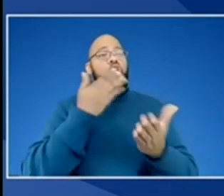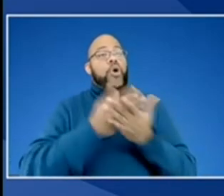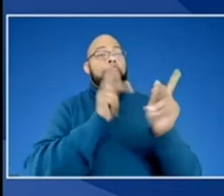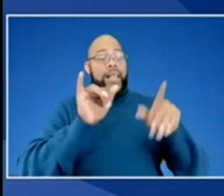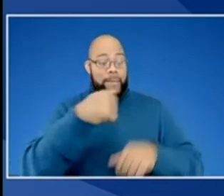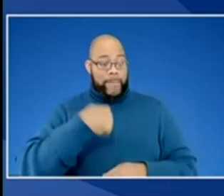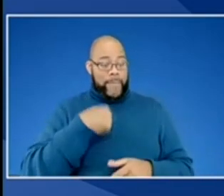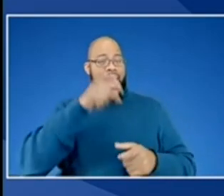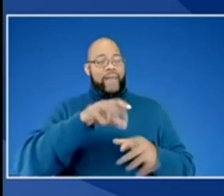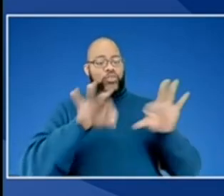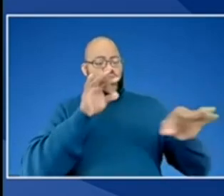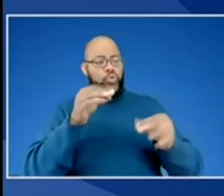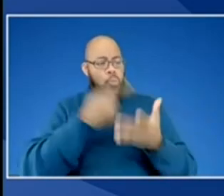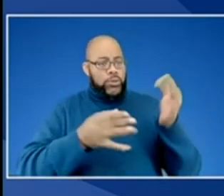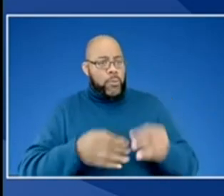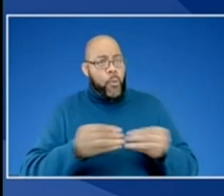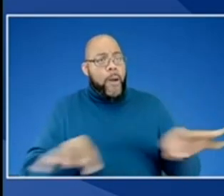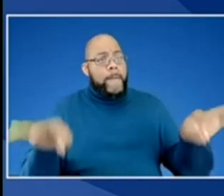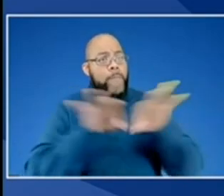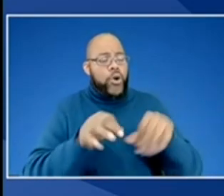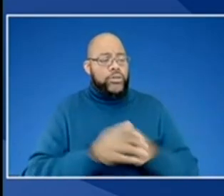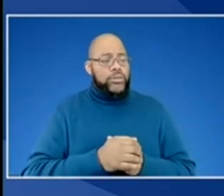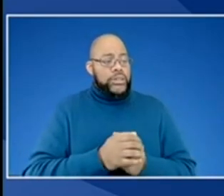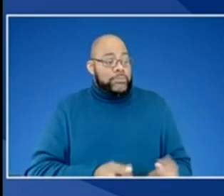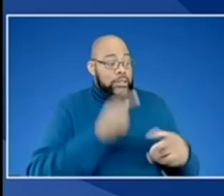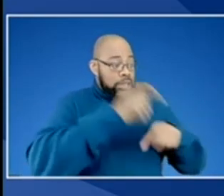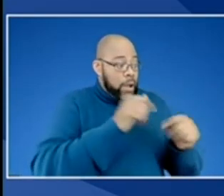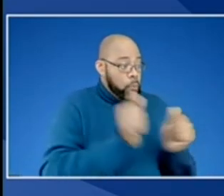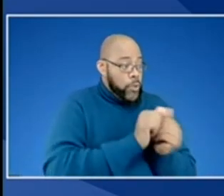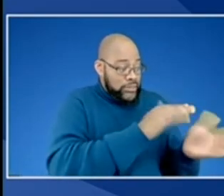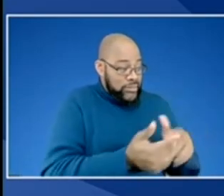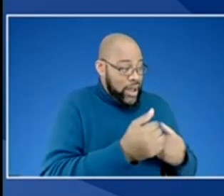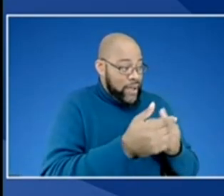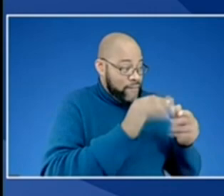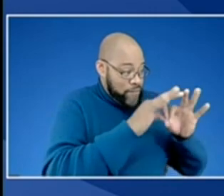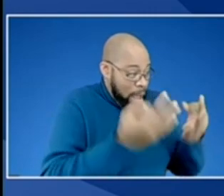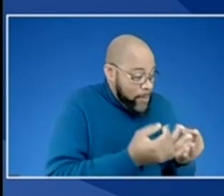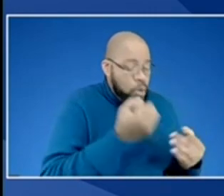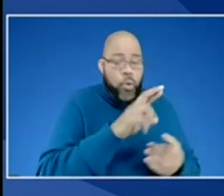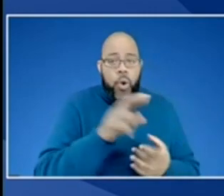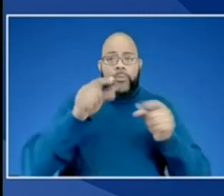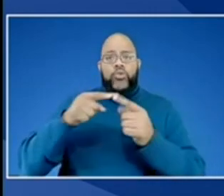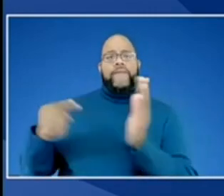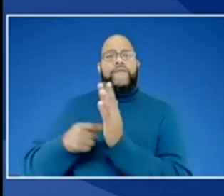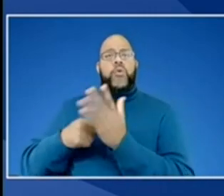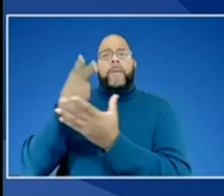choose what's more important, spending time with a dying loved one or being able to afford both rent and food.